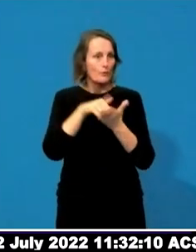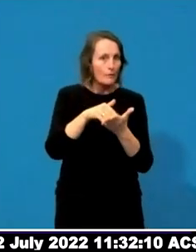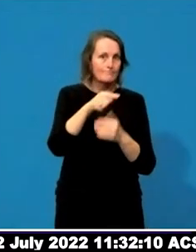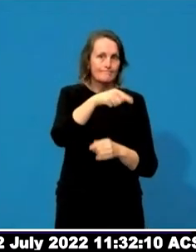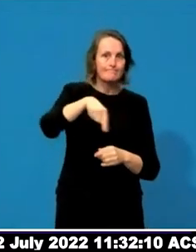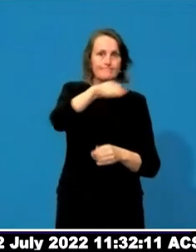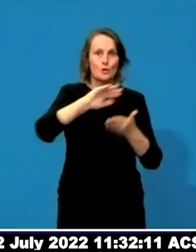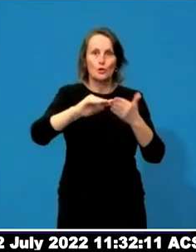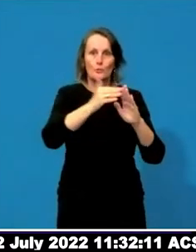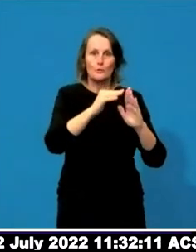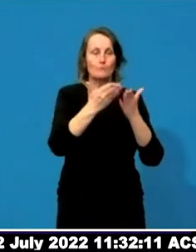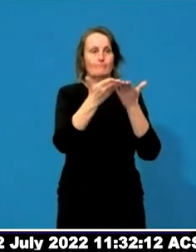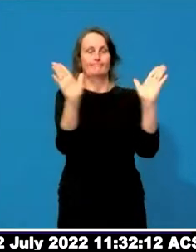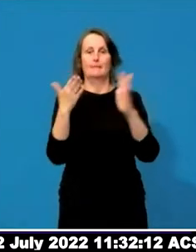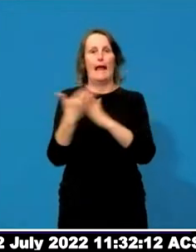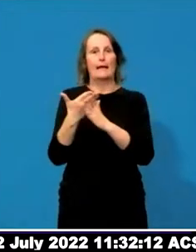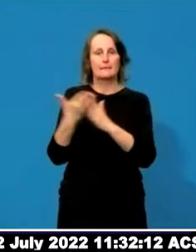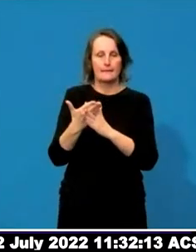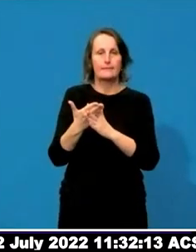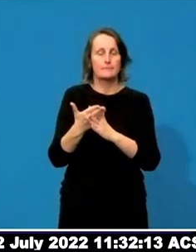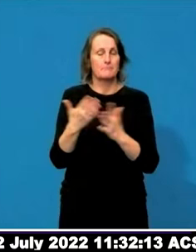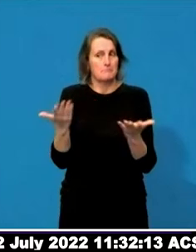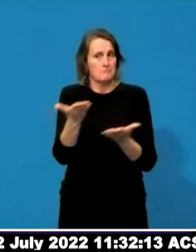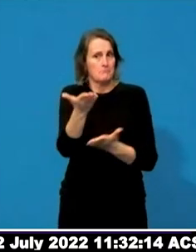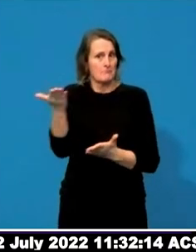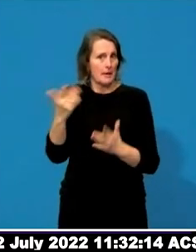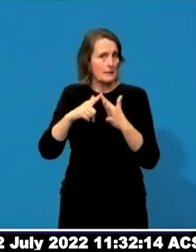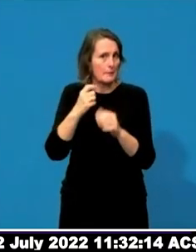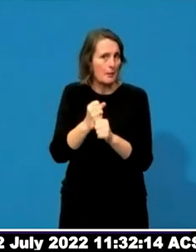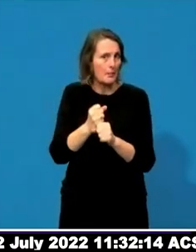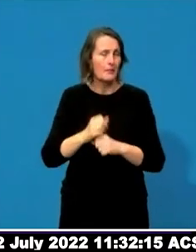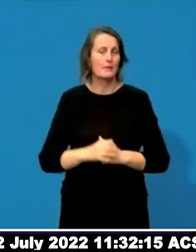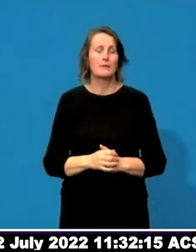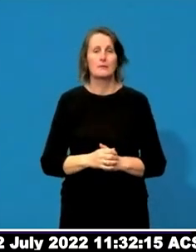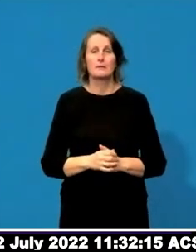And I do also - you know, could put my hand on my heart now